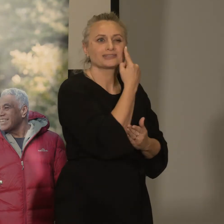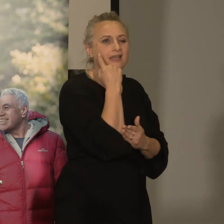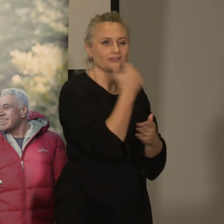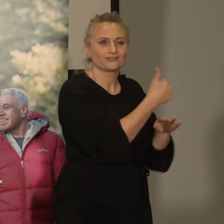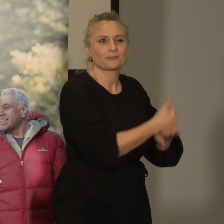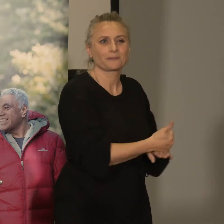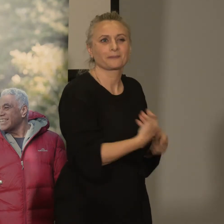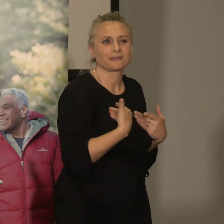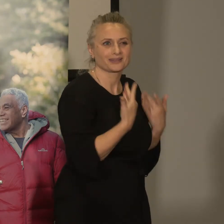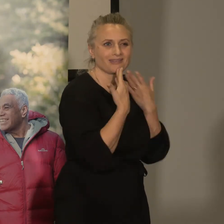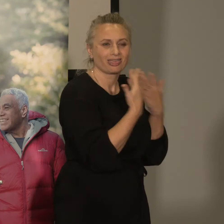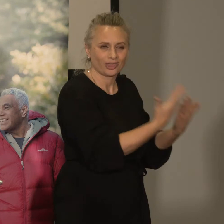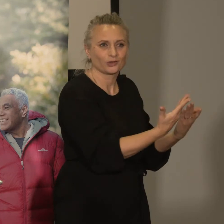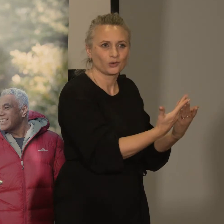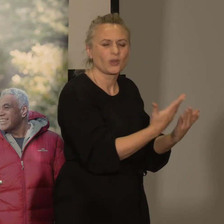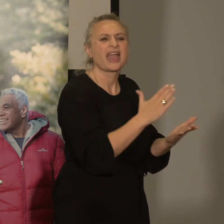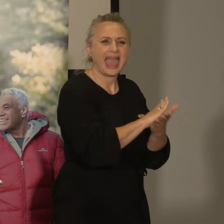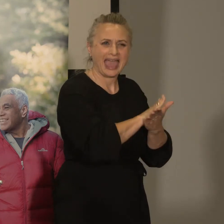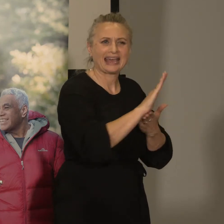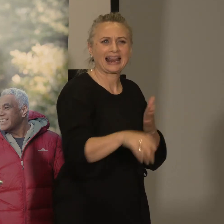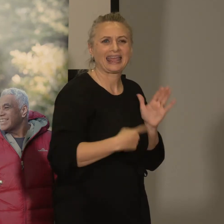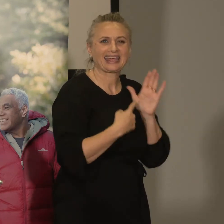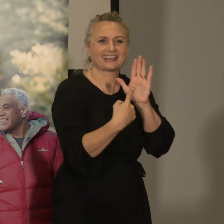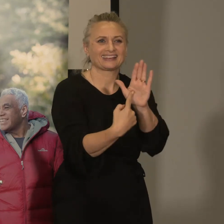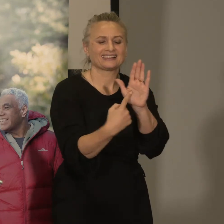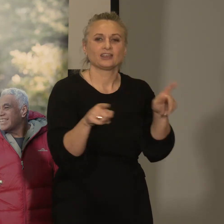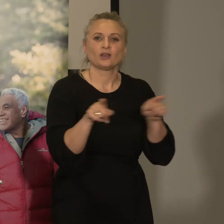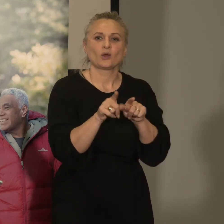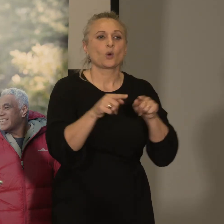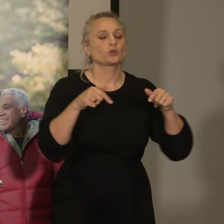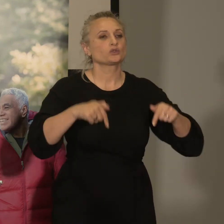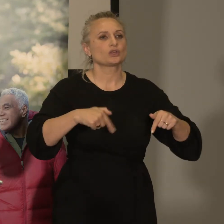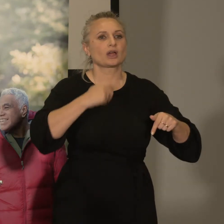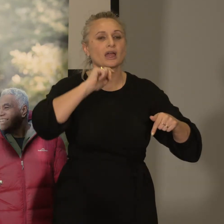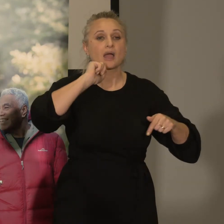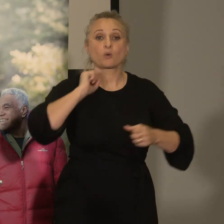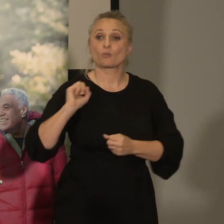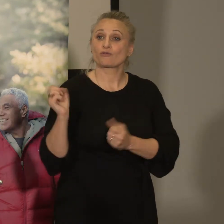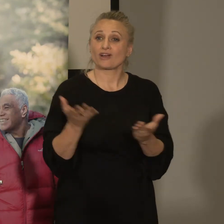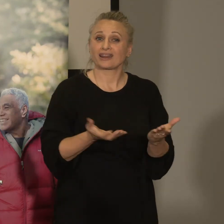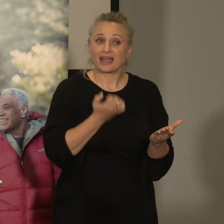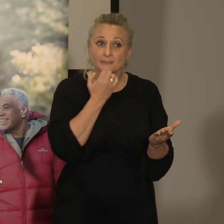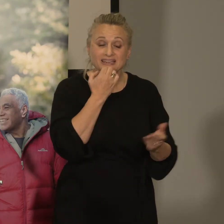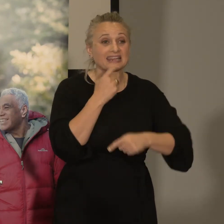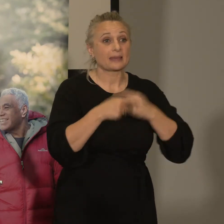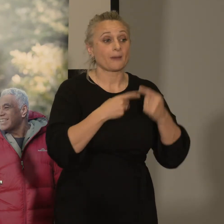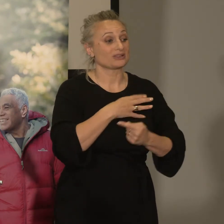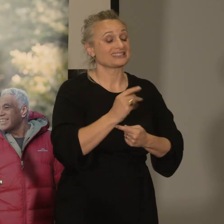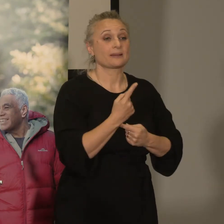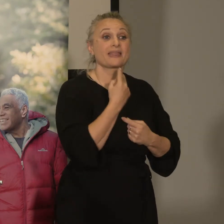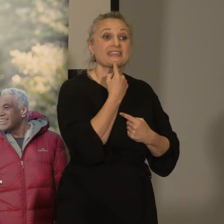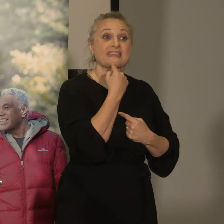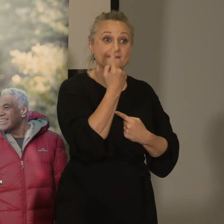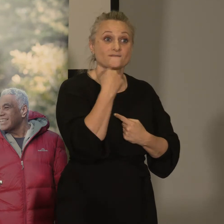scenes to make sure our advice is evidence-based and clearly